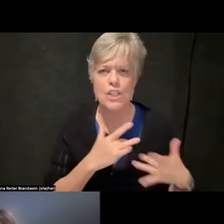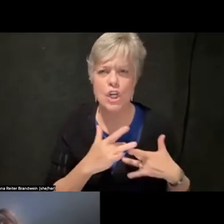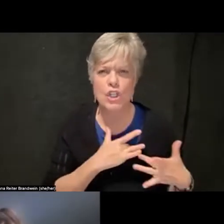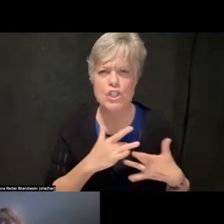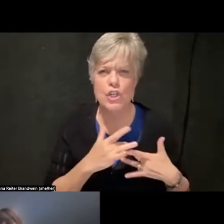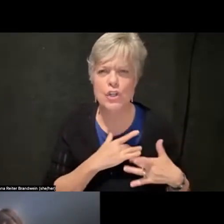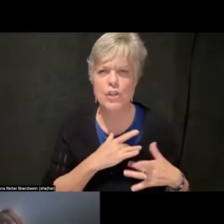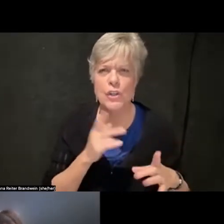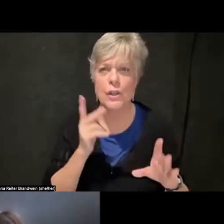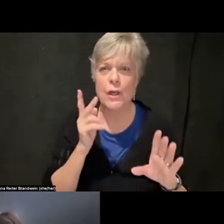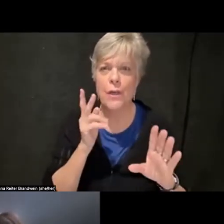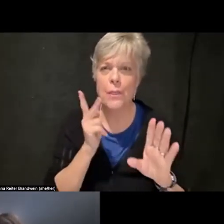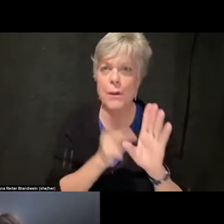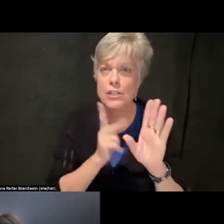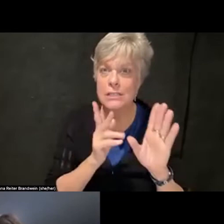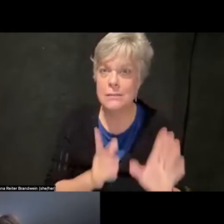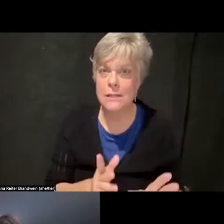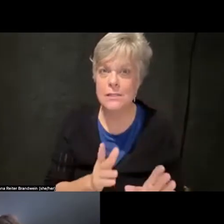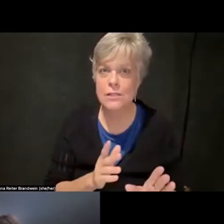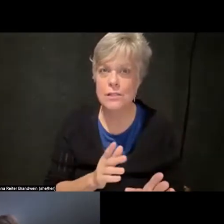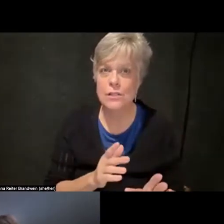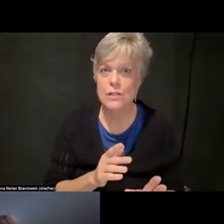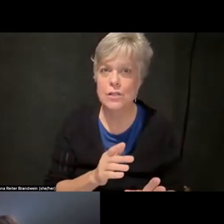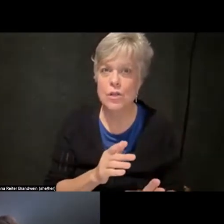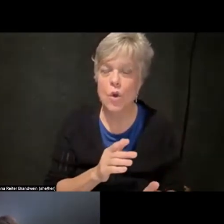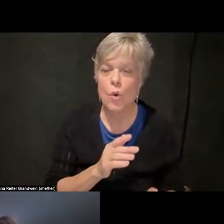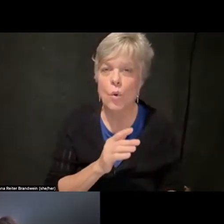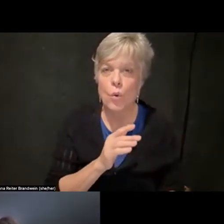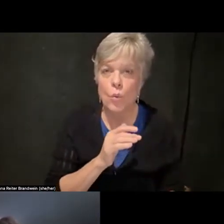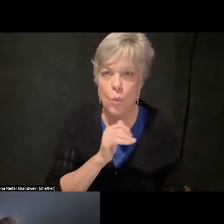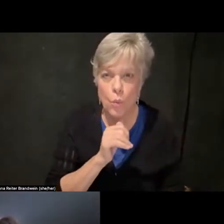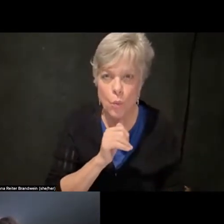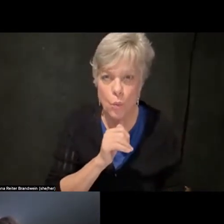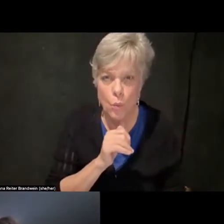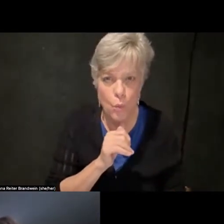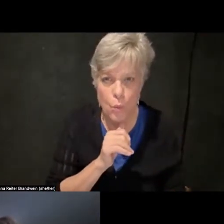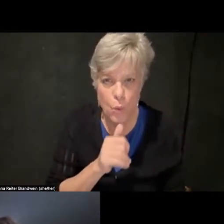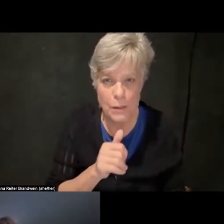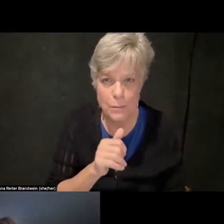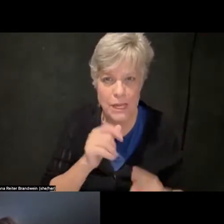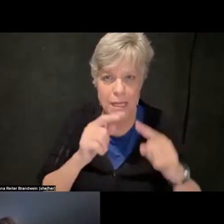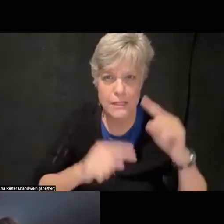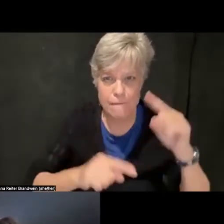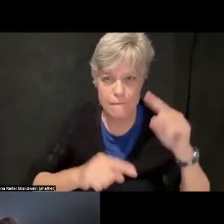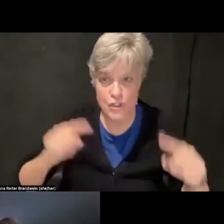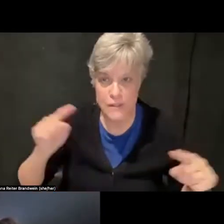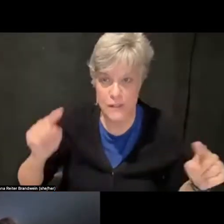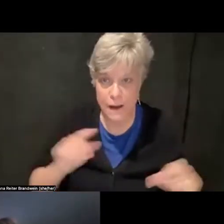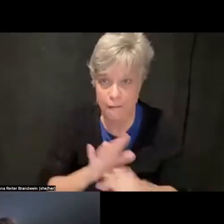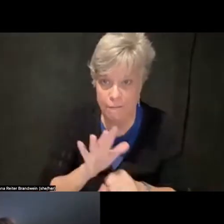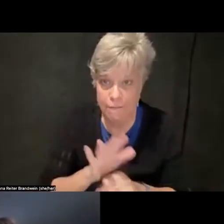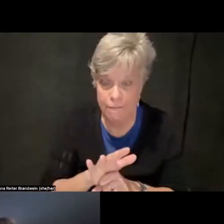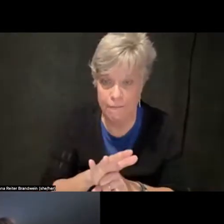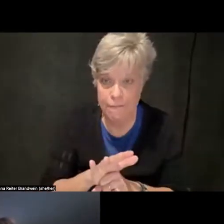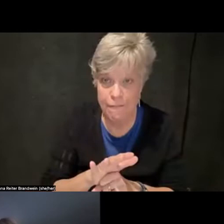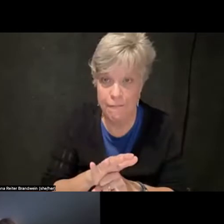wouldn't be as diverse in a variety of identities as I know that is out there,